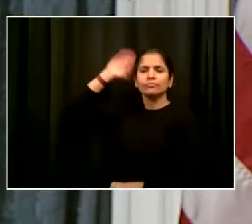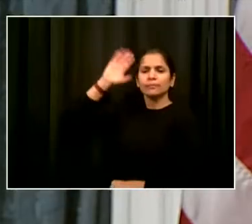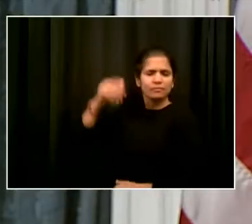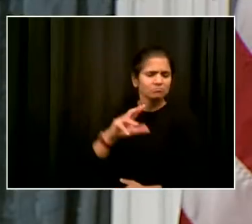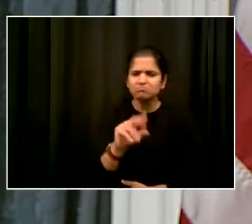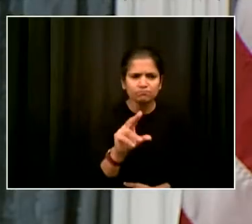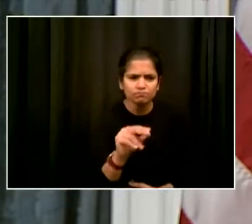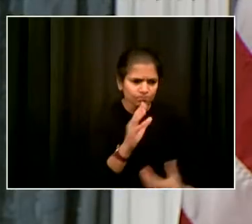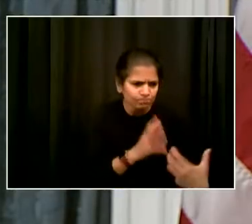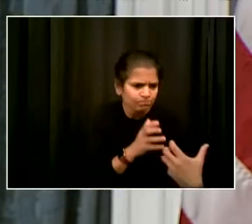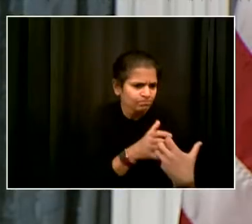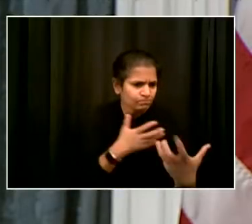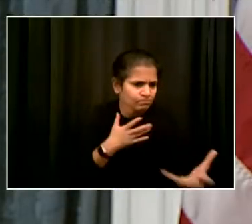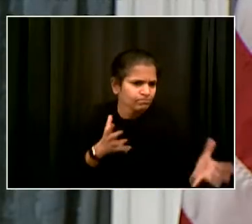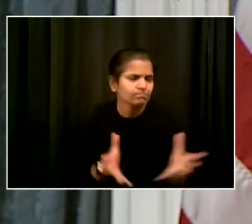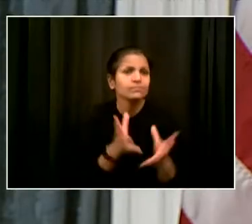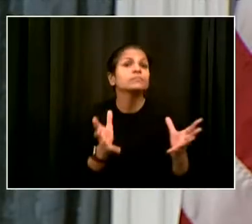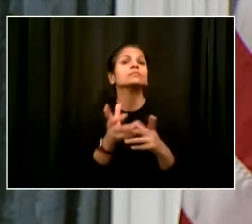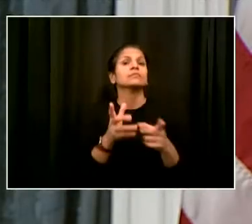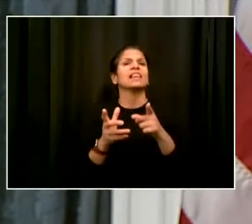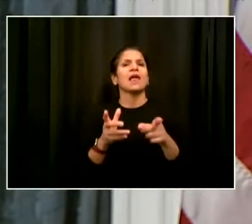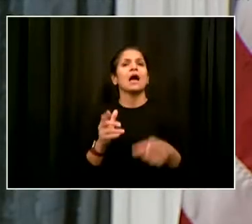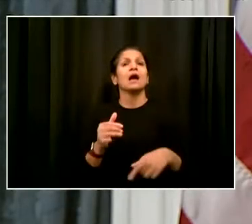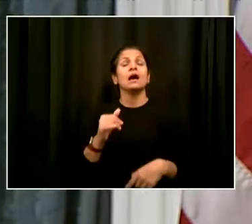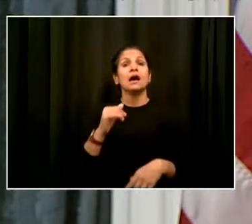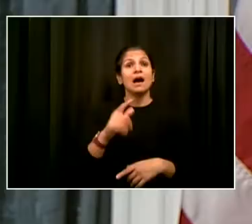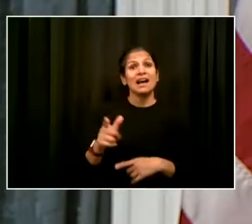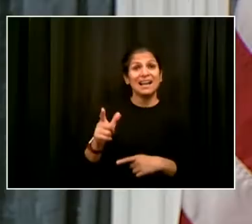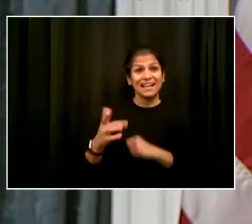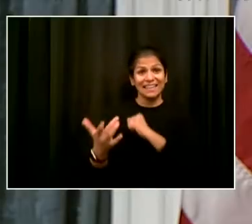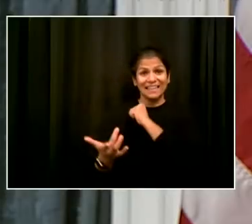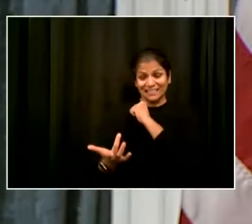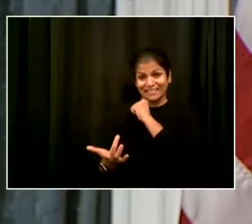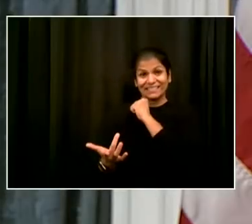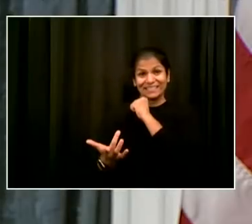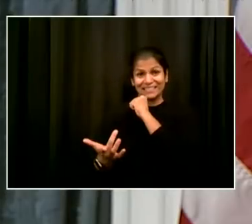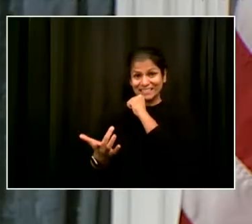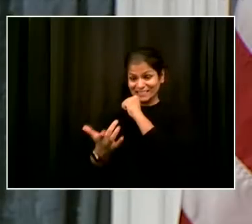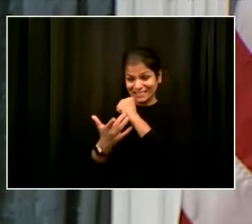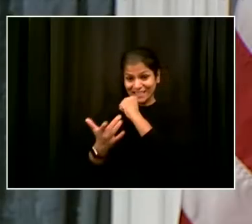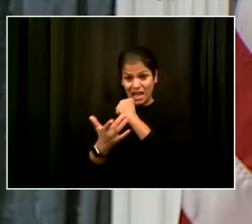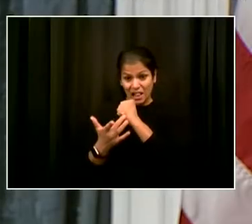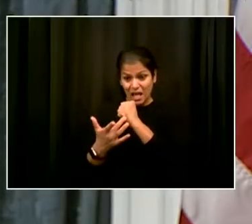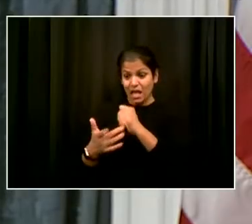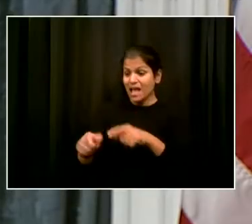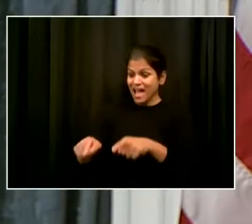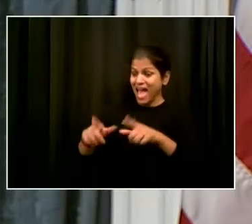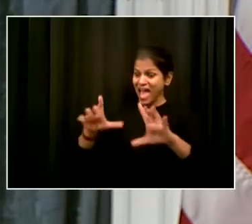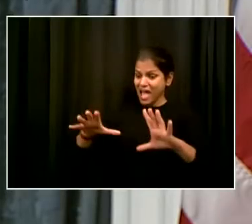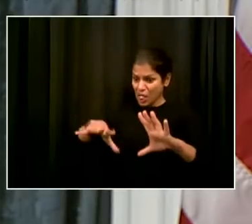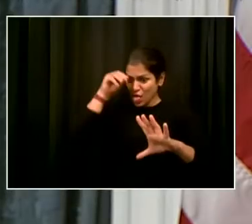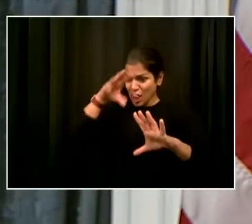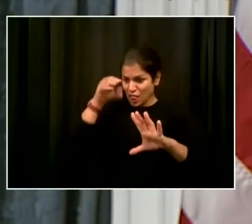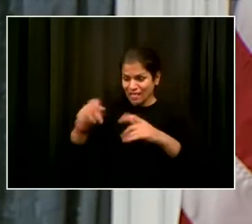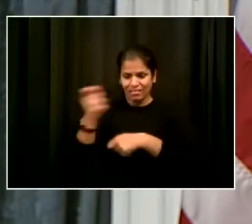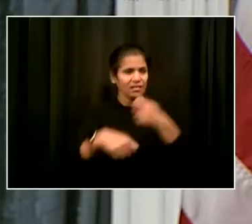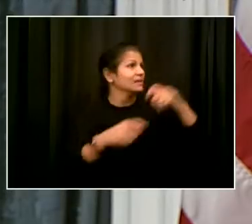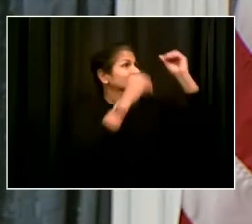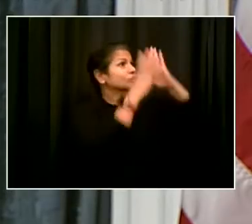WE DON'T WANT THAT TO GO AWAY. IT WILL NENEERV RERELAPCE A WELL-